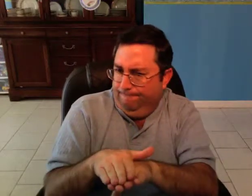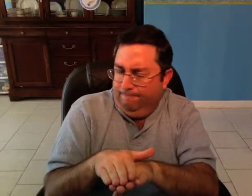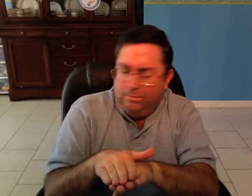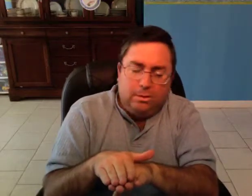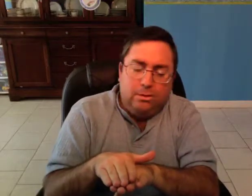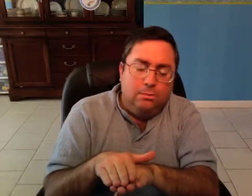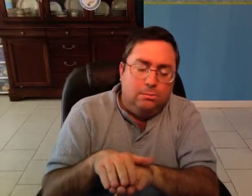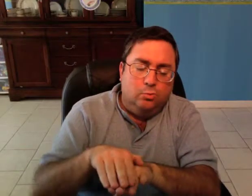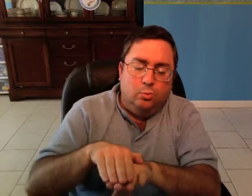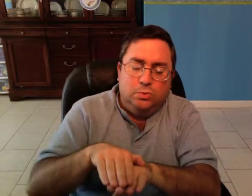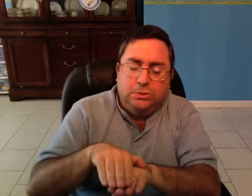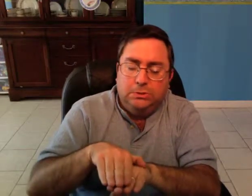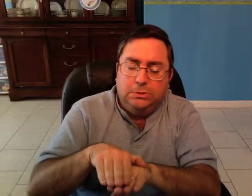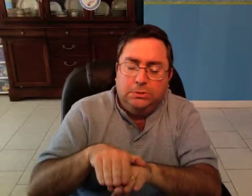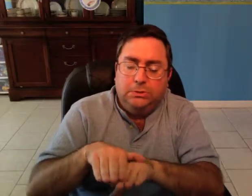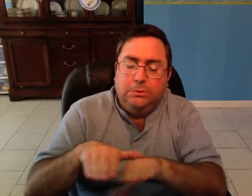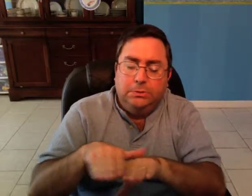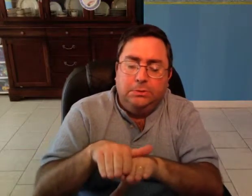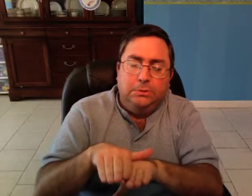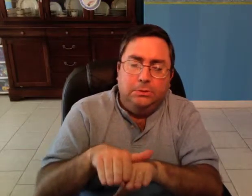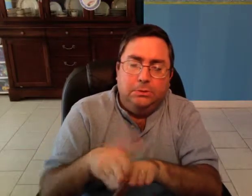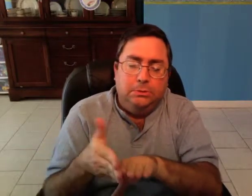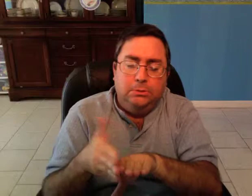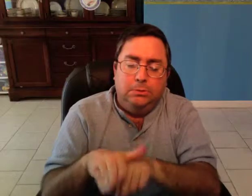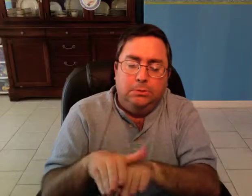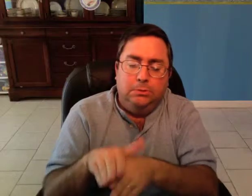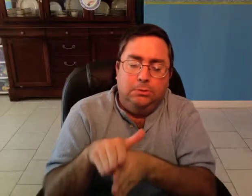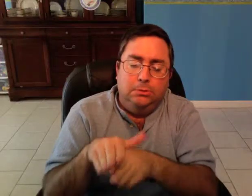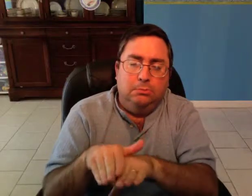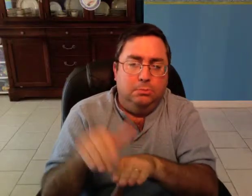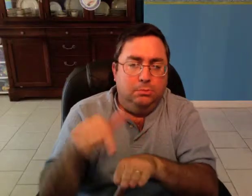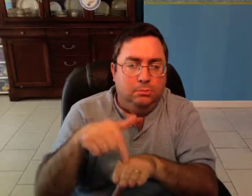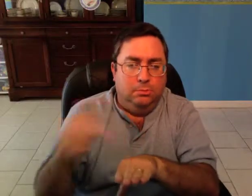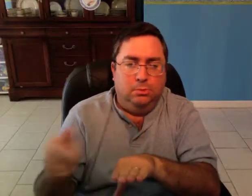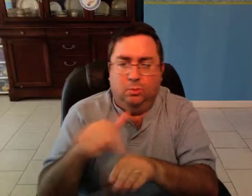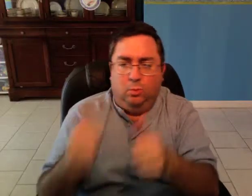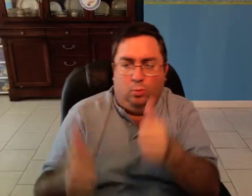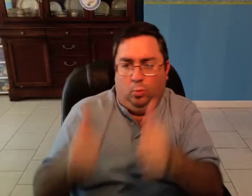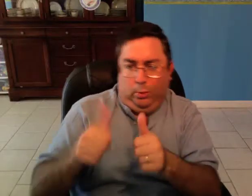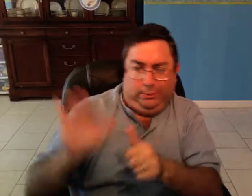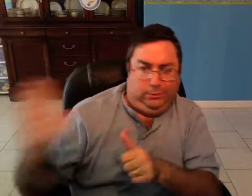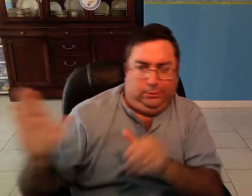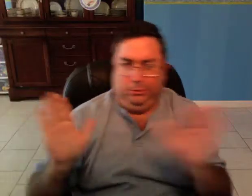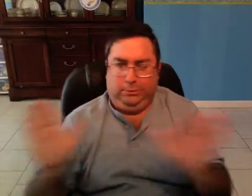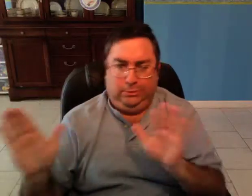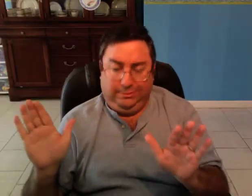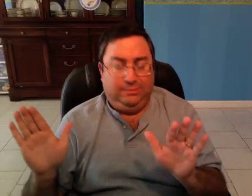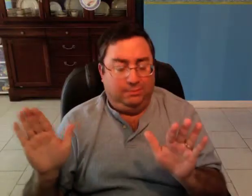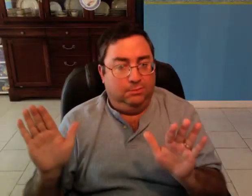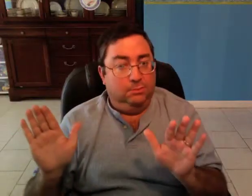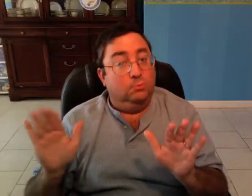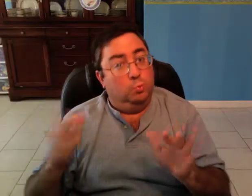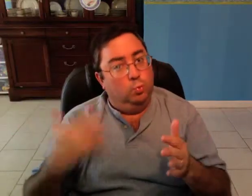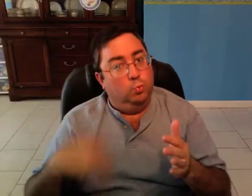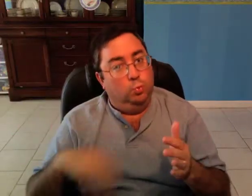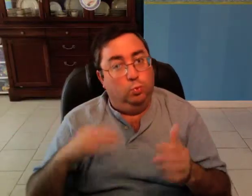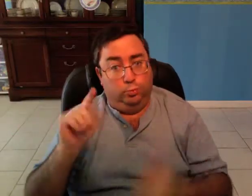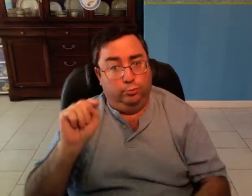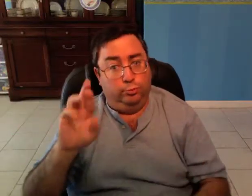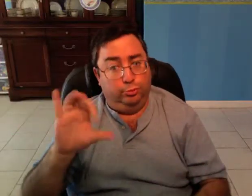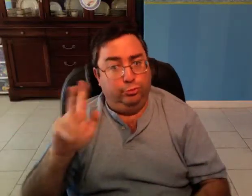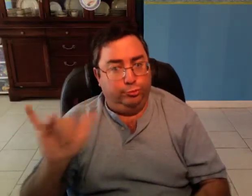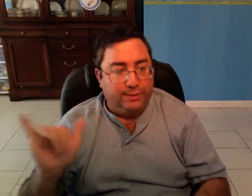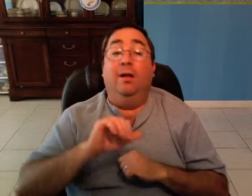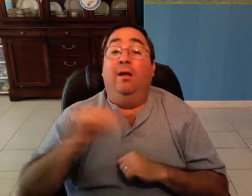It is a tricky proposition.